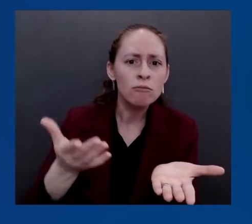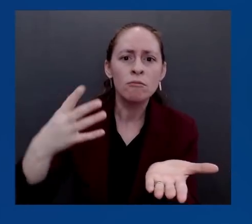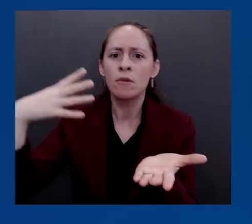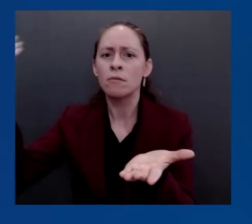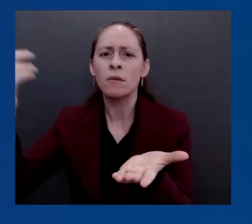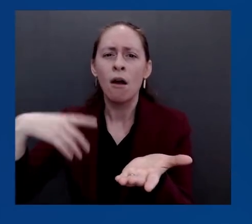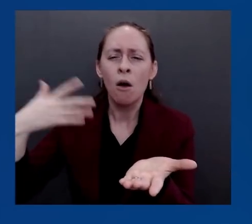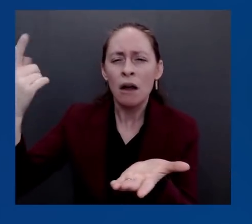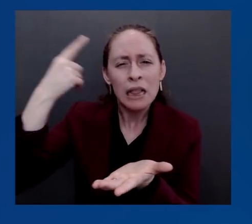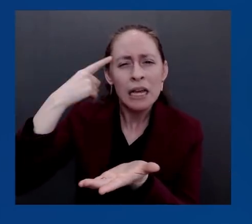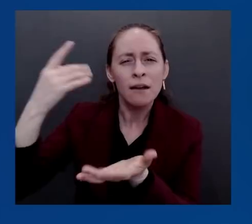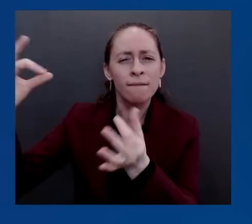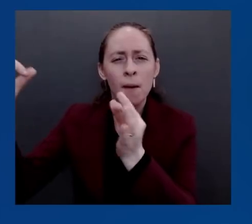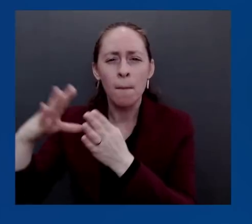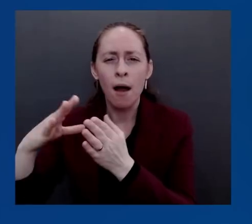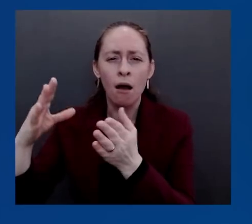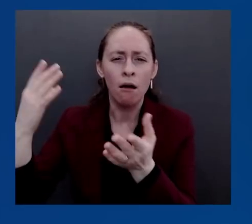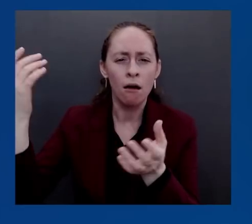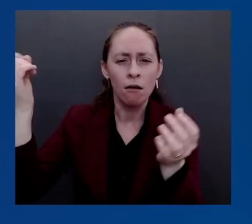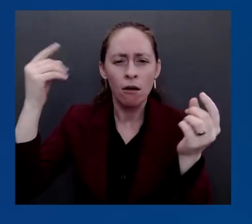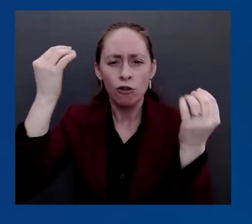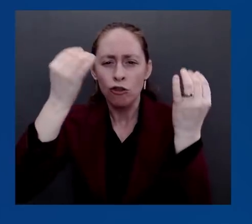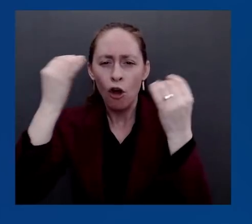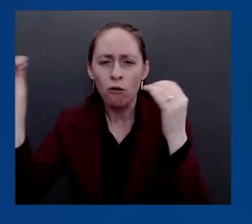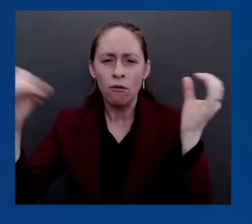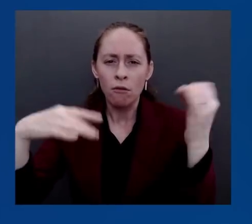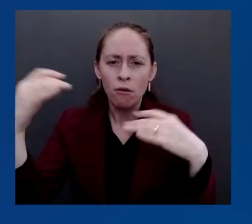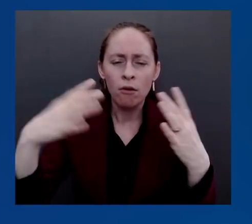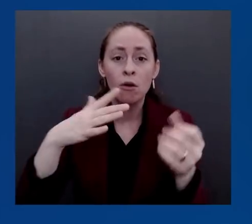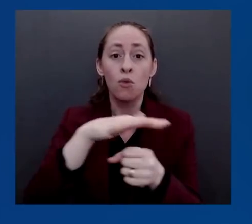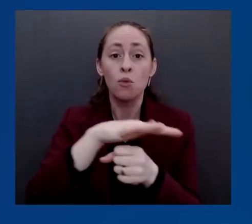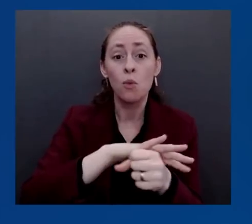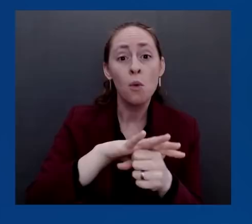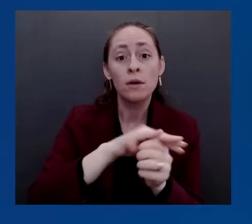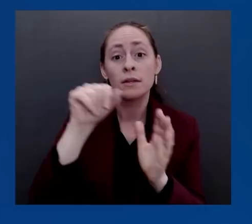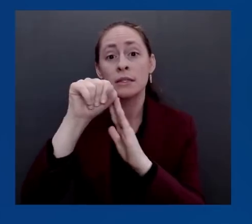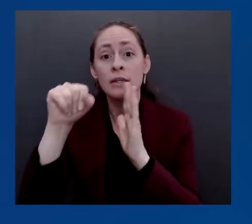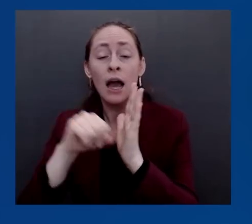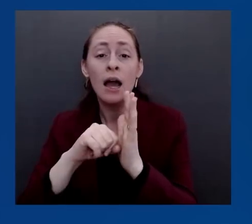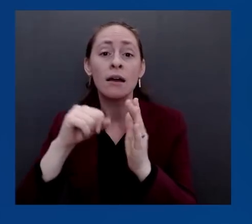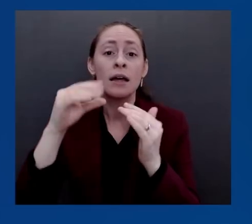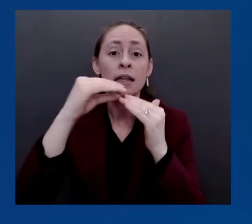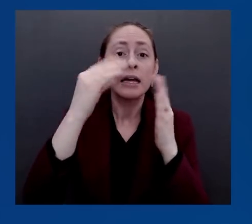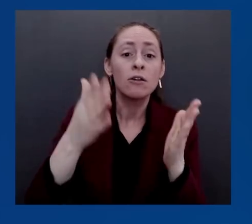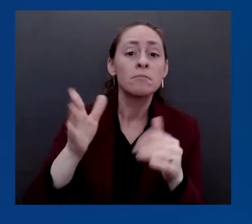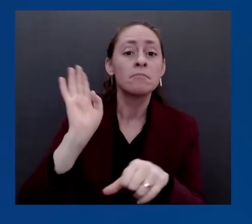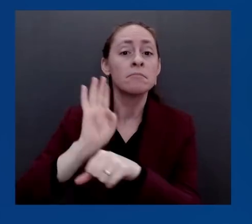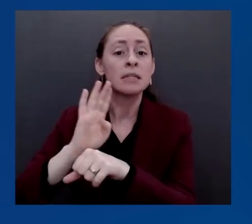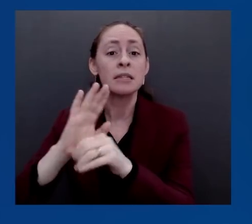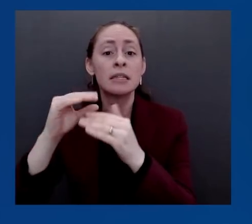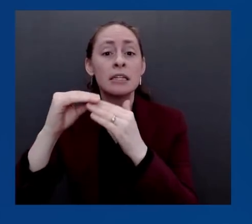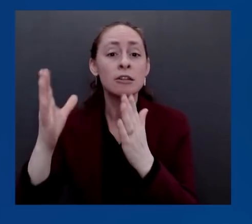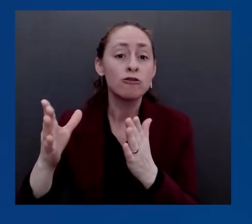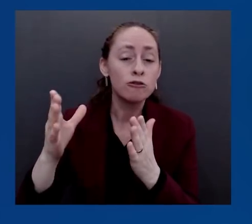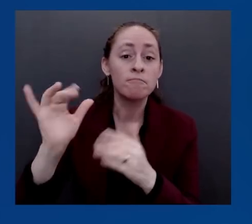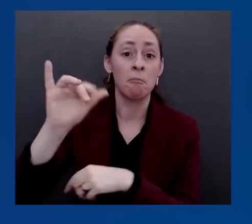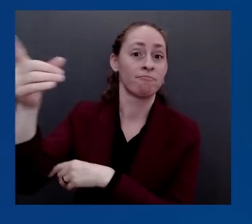including governors and business leaders. And as Dr. Walensky said earlier, the CDC is looking at all of its guidance,